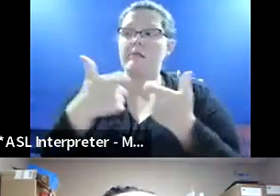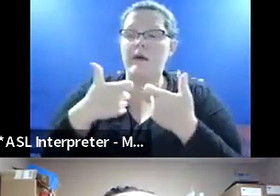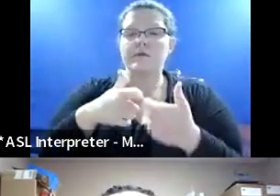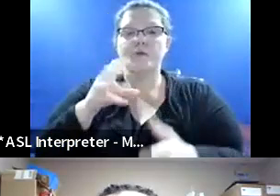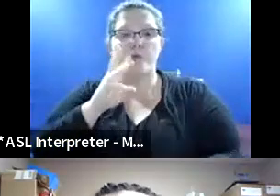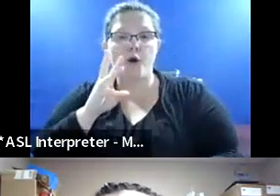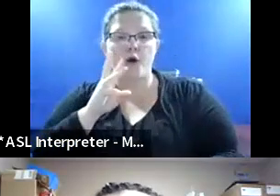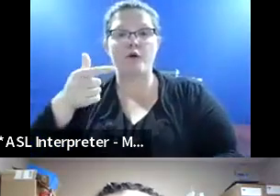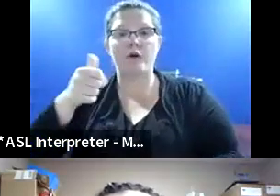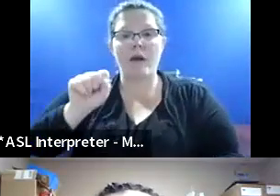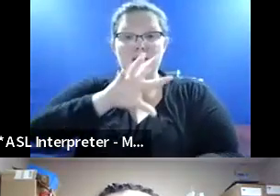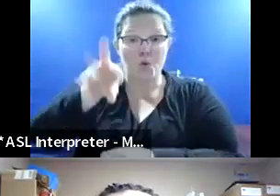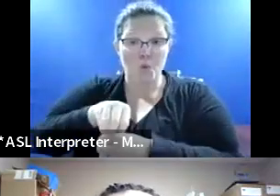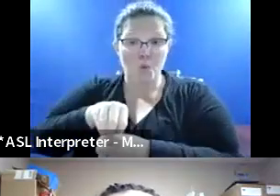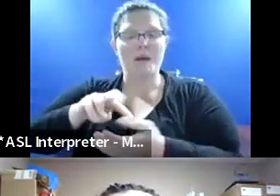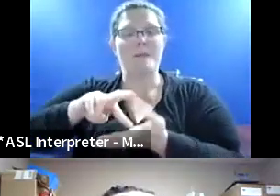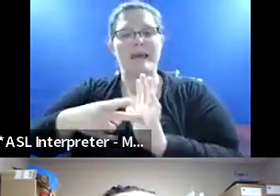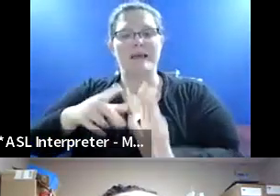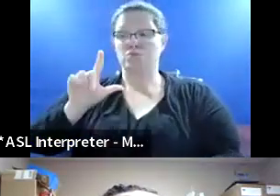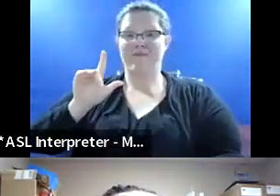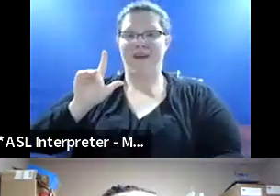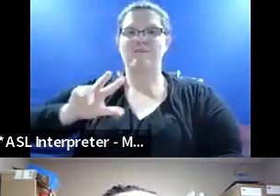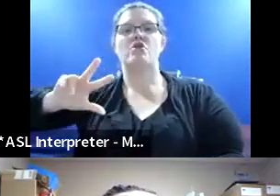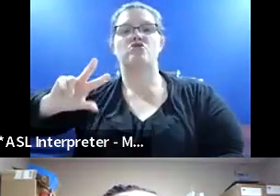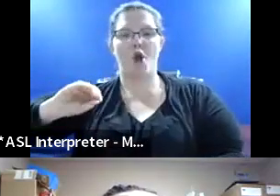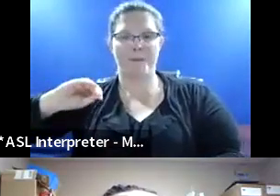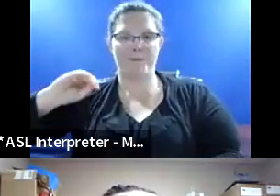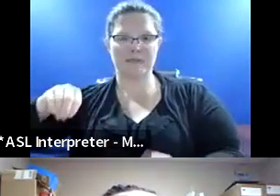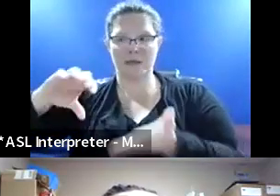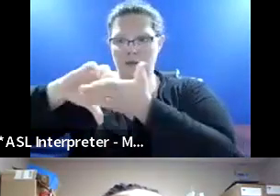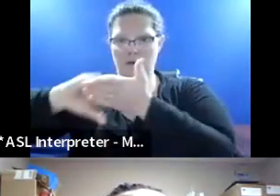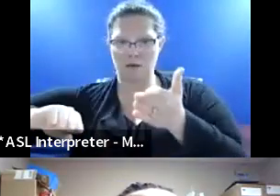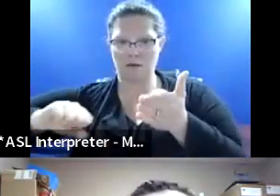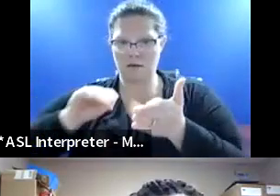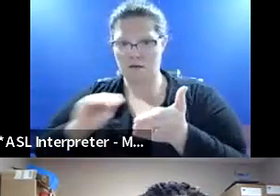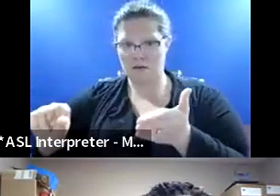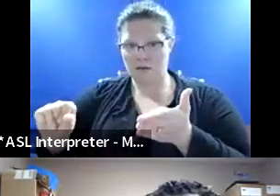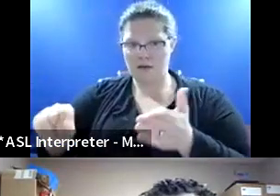SO IT CAN BE 300 DOLLARS AND ONE CENT AND THEN WE CAN GET THEM INTO THE PROGRAM AND THE RENT COMES OUT PRIOR TO THEM RECEIVING THEIR PAYMENT FROM SSI SO THE RENT IS ALREADY PAID BEFORE THEY GET THEIR CHECK.